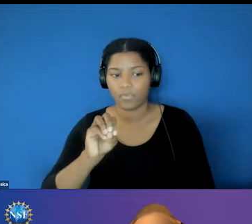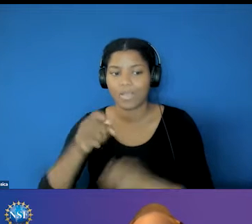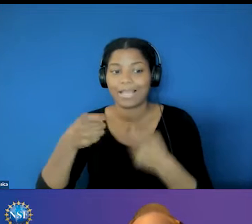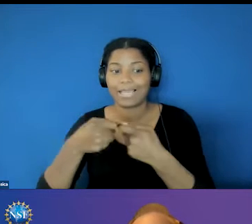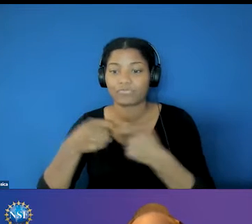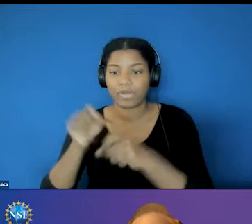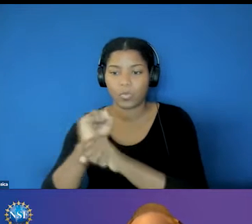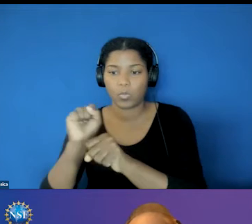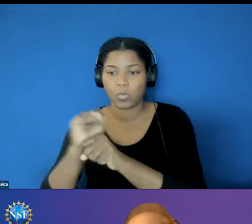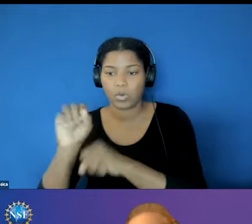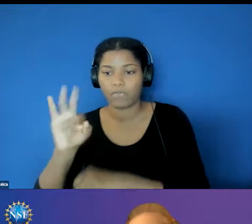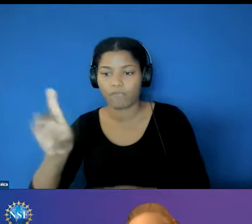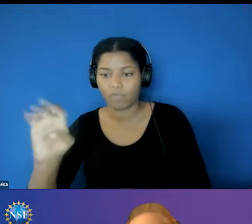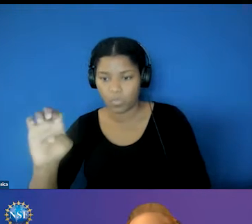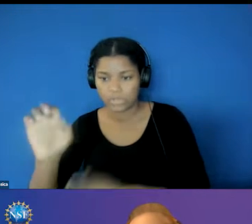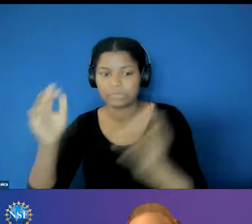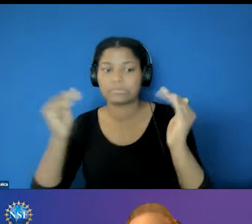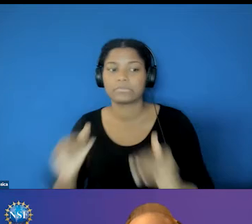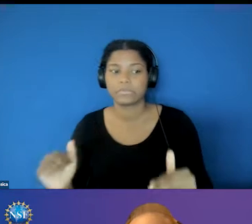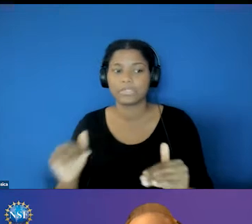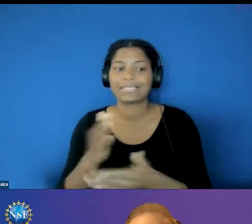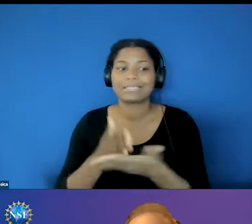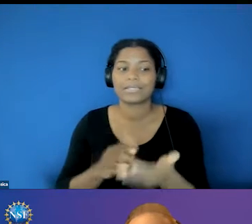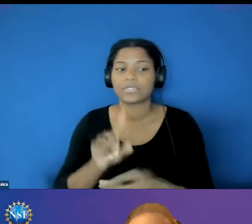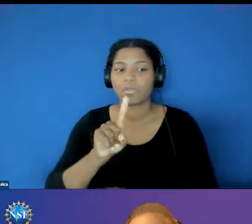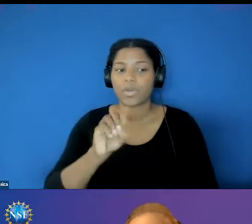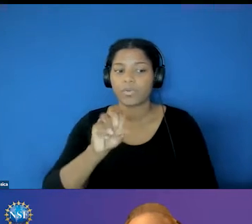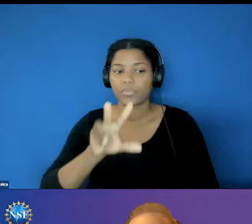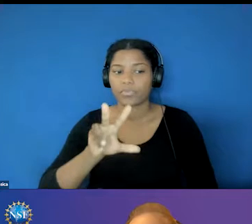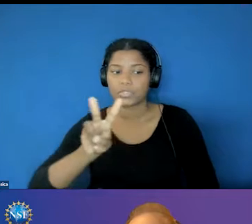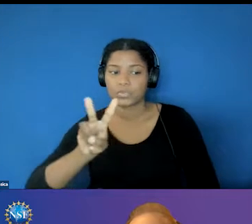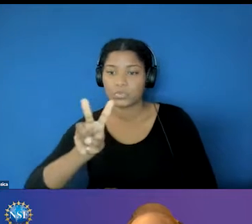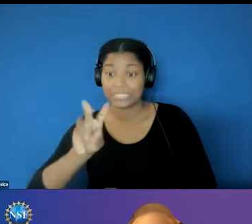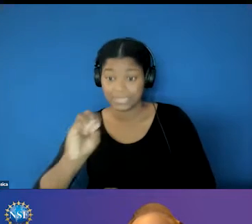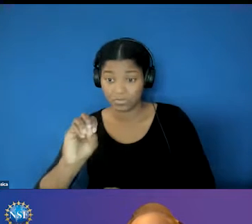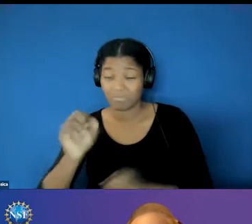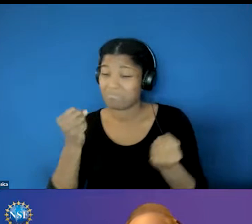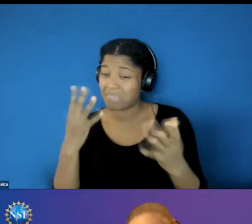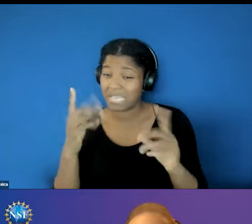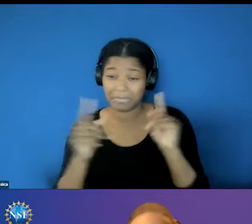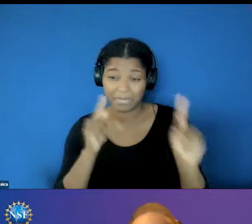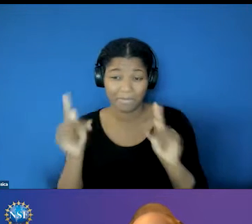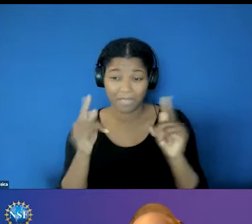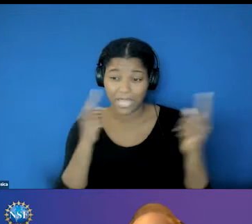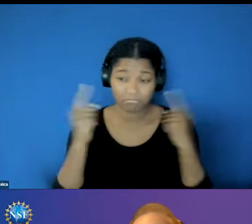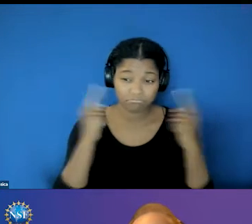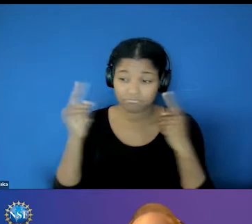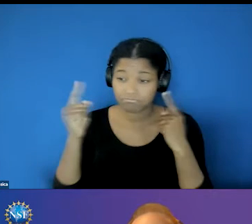Section 10320 is something that a lot of people are hearing through the grapevine, and that is,